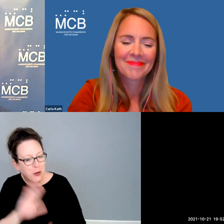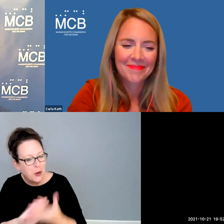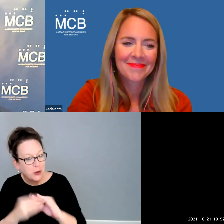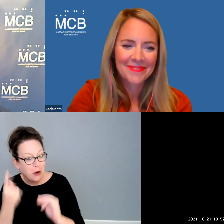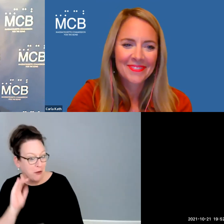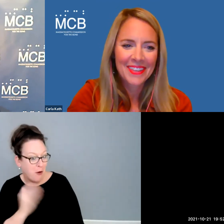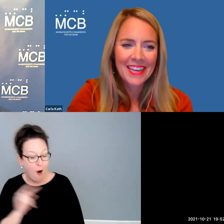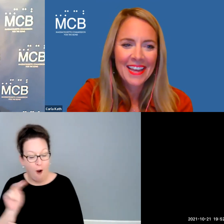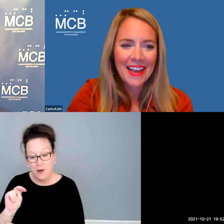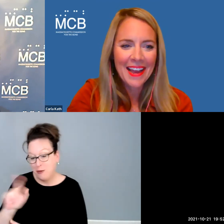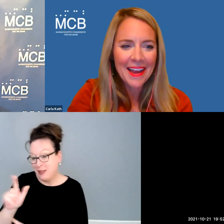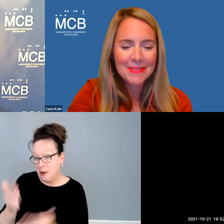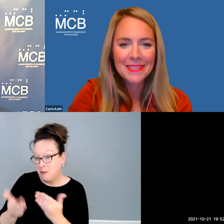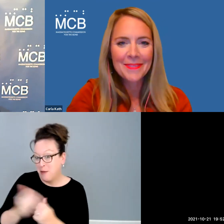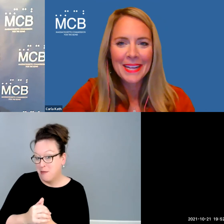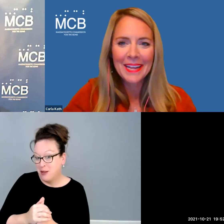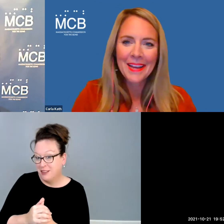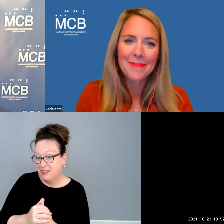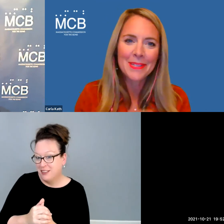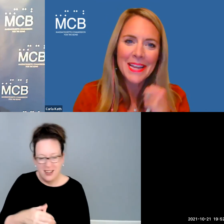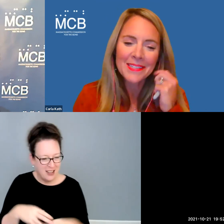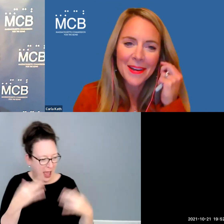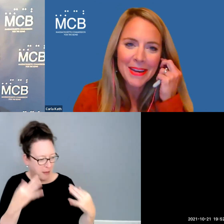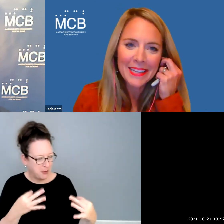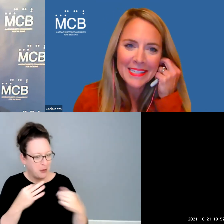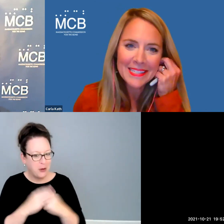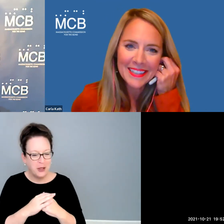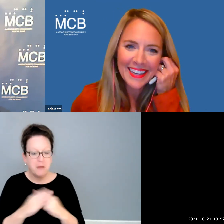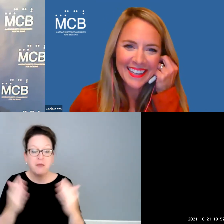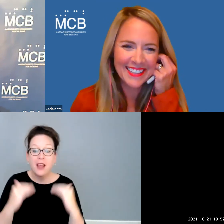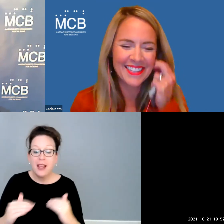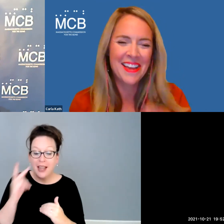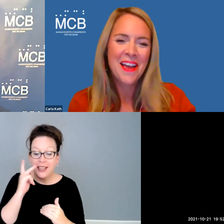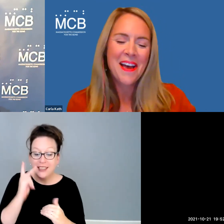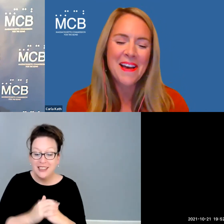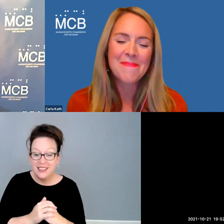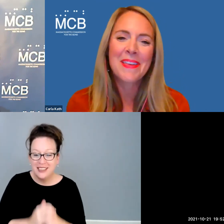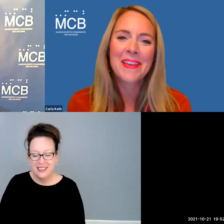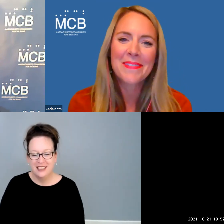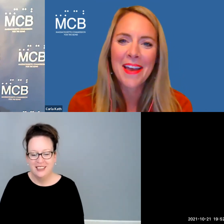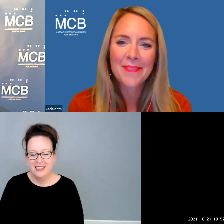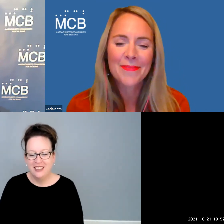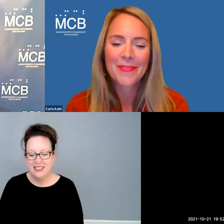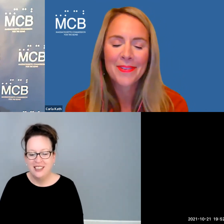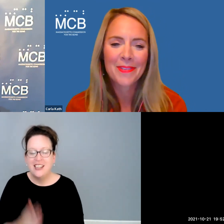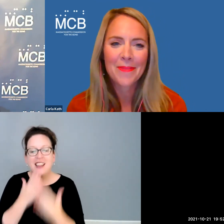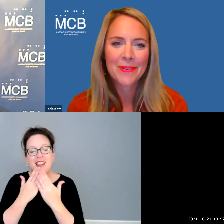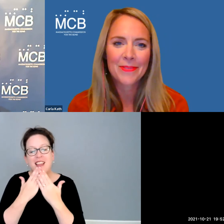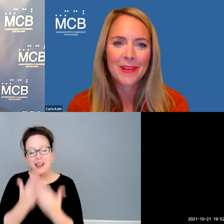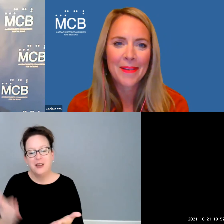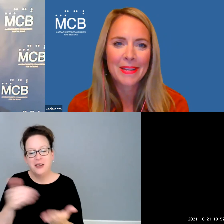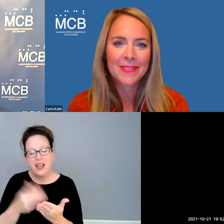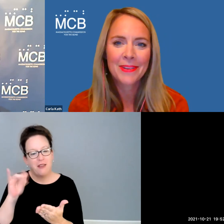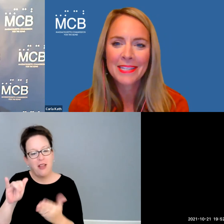Absolutely, um, next on my list. Thank you again for for that wonderful comment. It's great